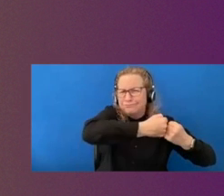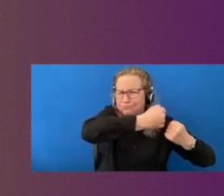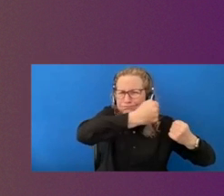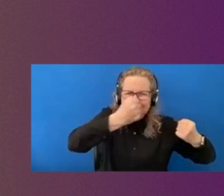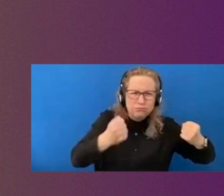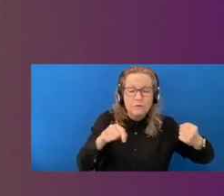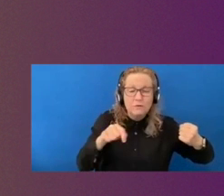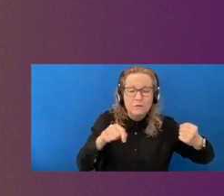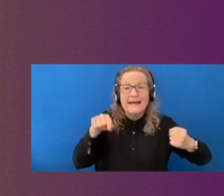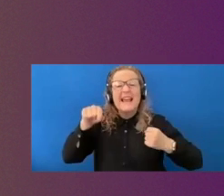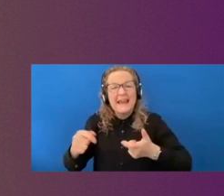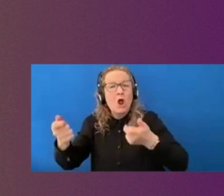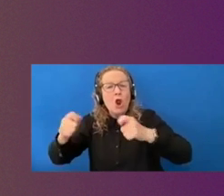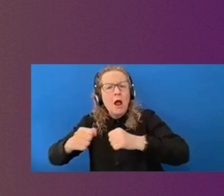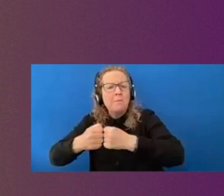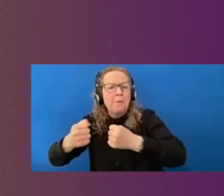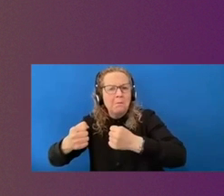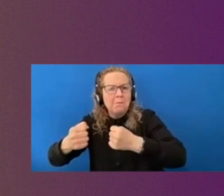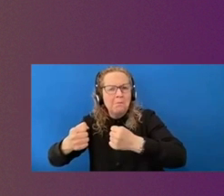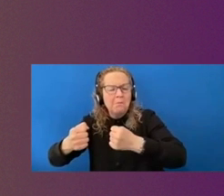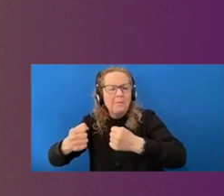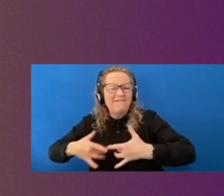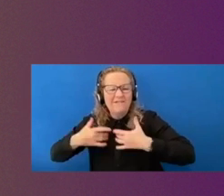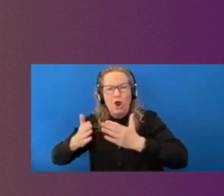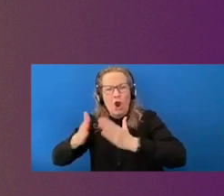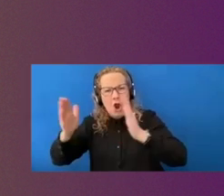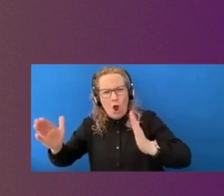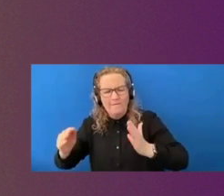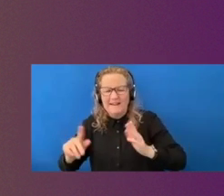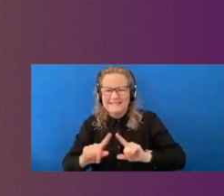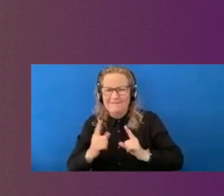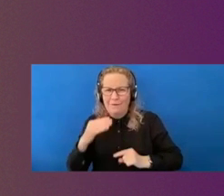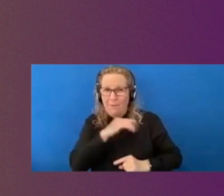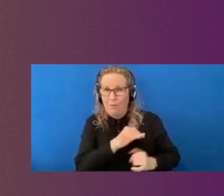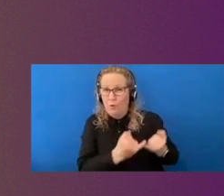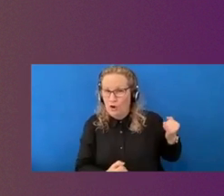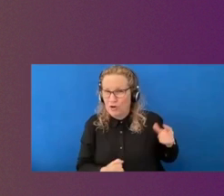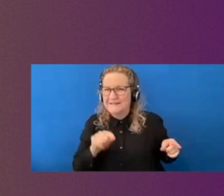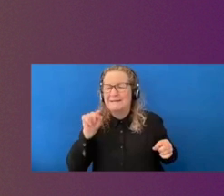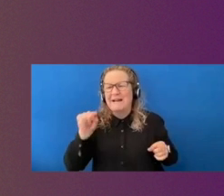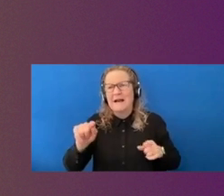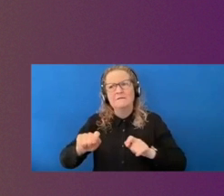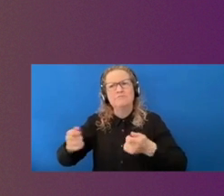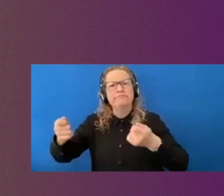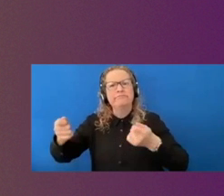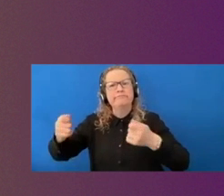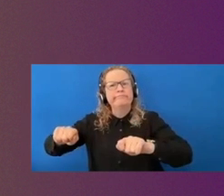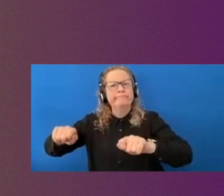a very extended period of complete lockdown um where we were required to just only leave